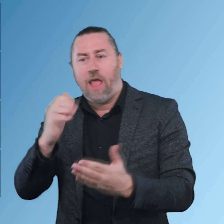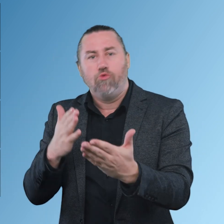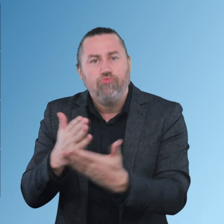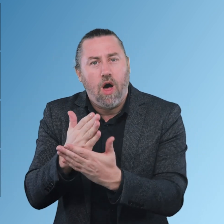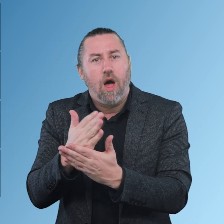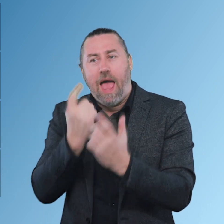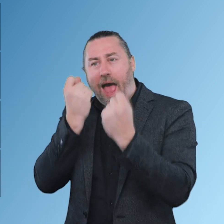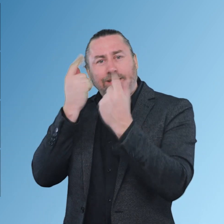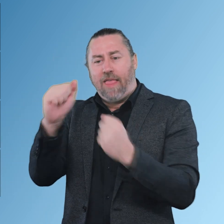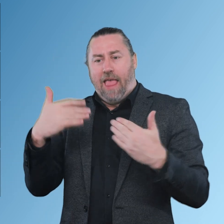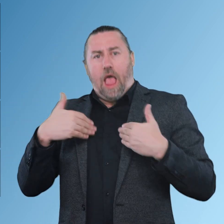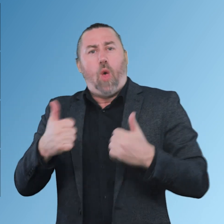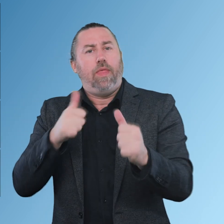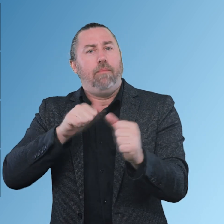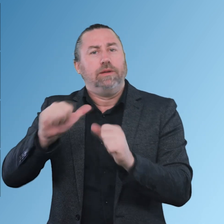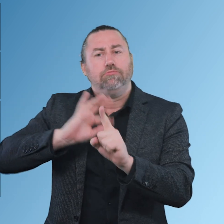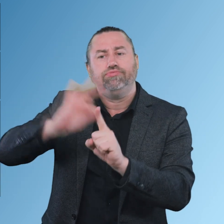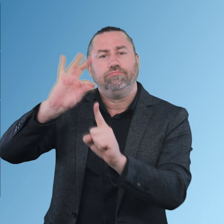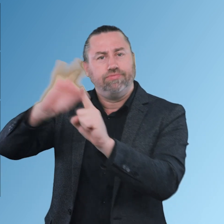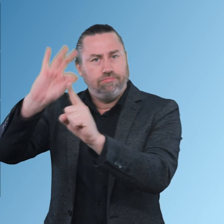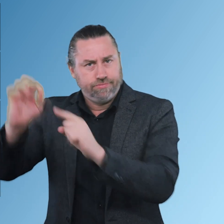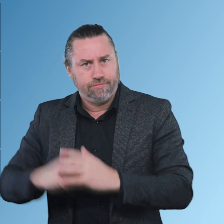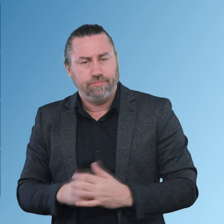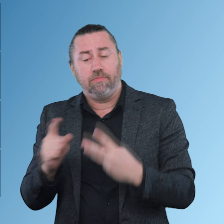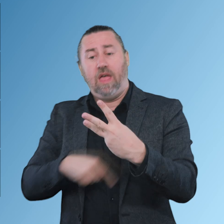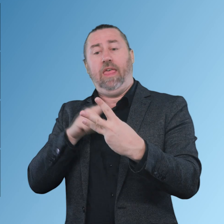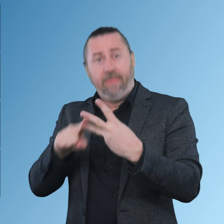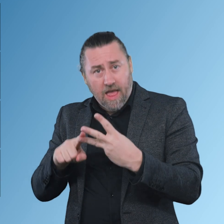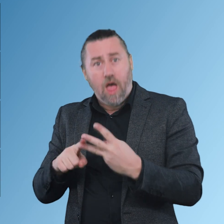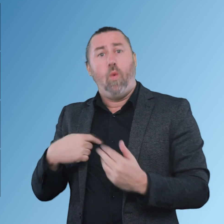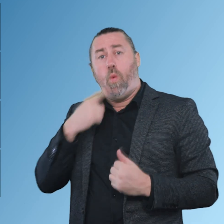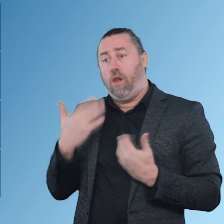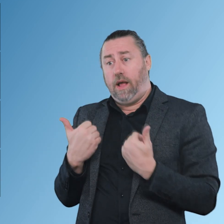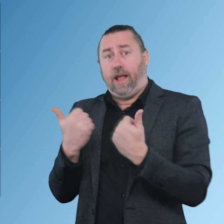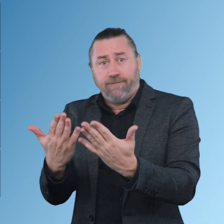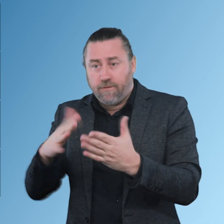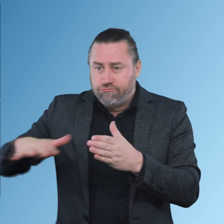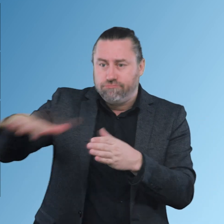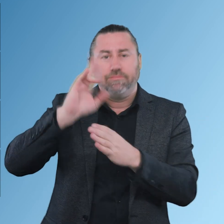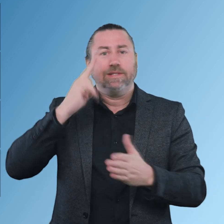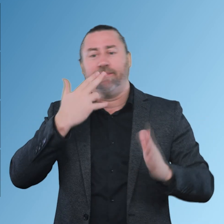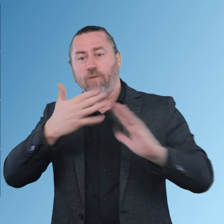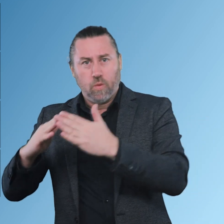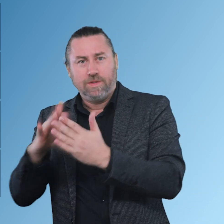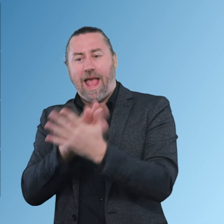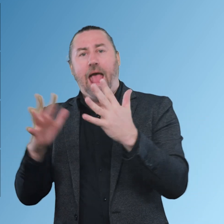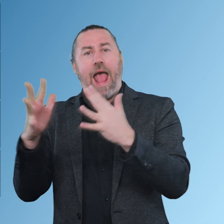That governments and Deaf sector stakeholders support Auslan users to understand and exercise their right to an interpreter.